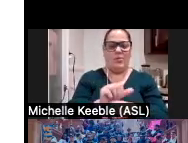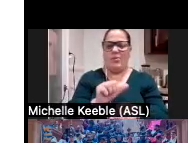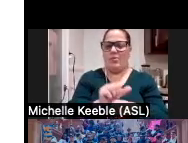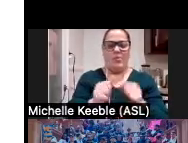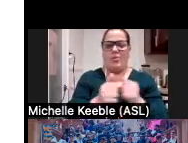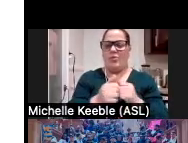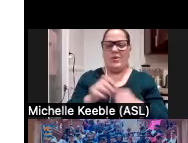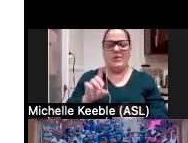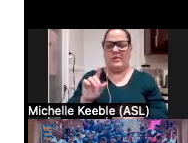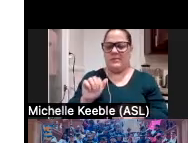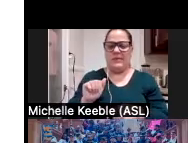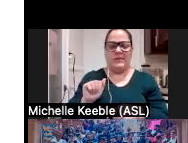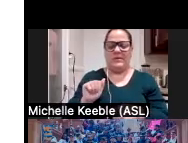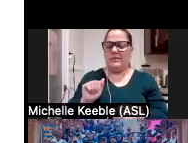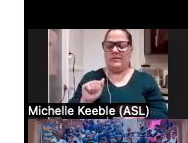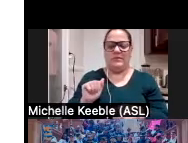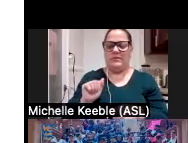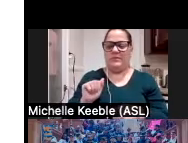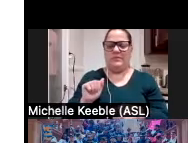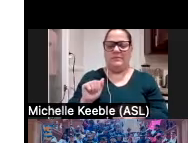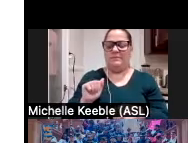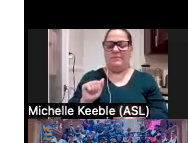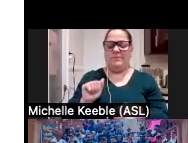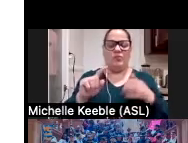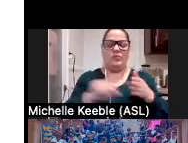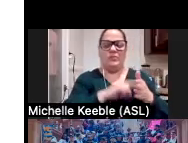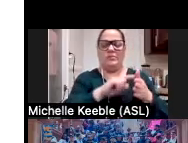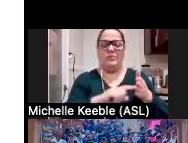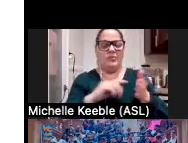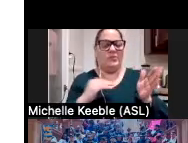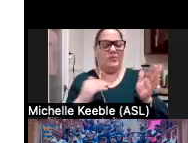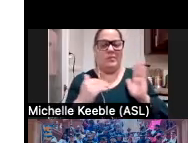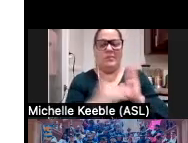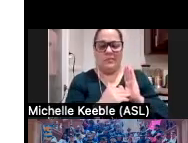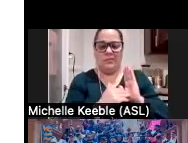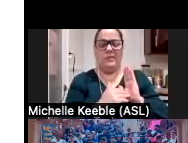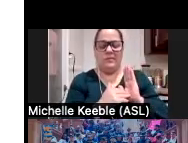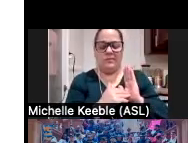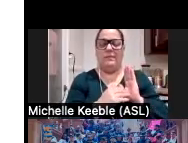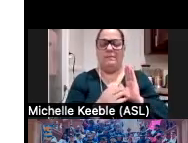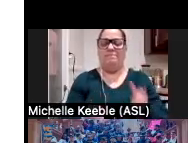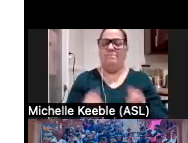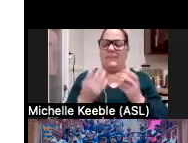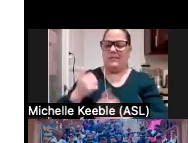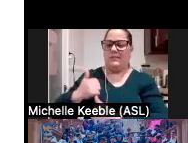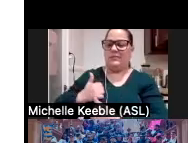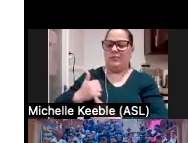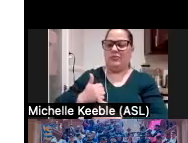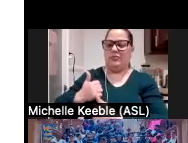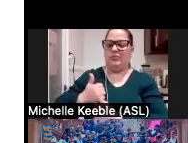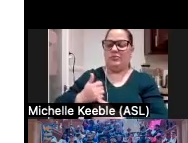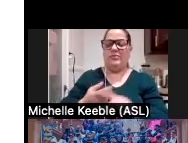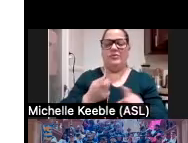candidates with physical disabilities um many of which were soldiers returning from service were